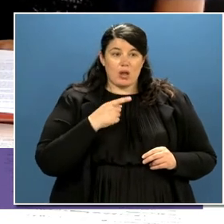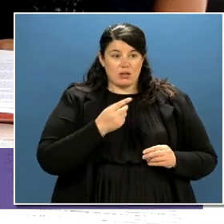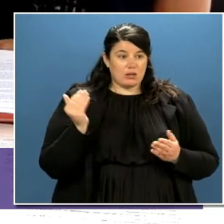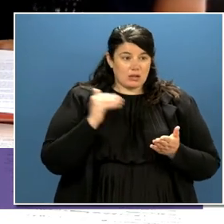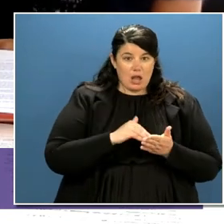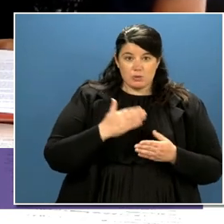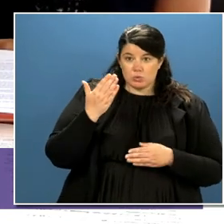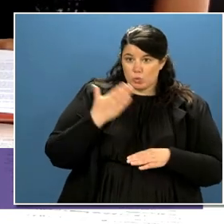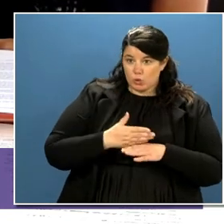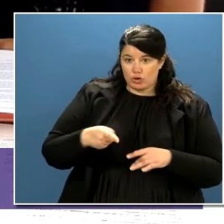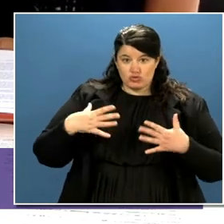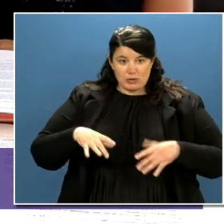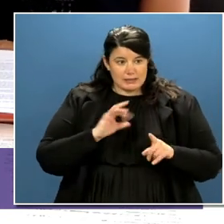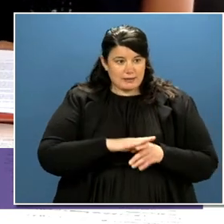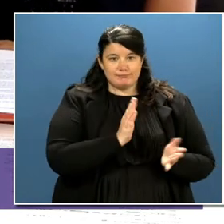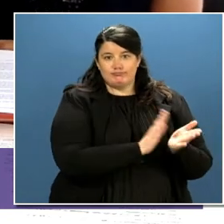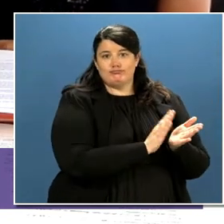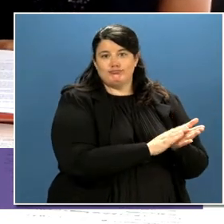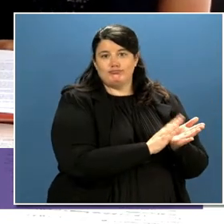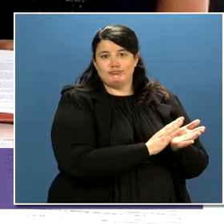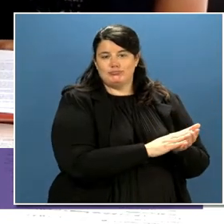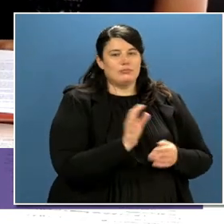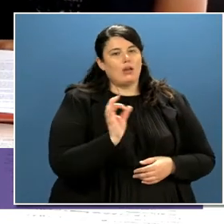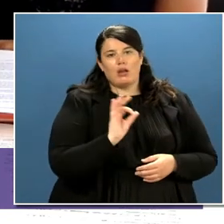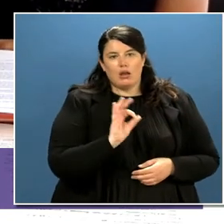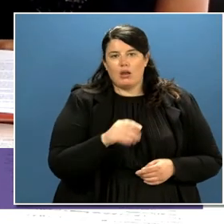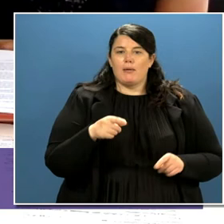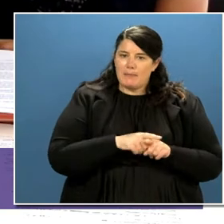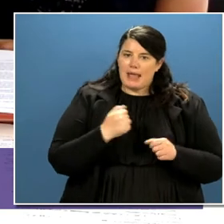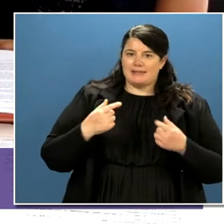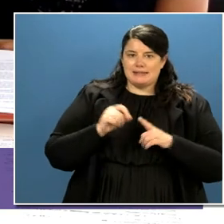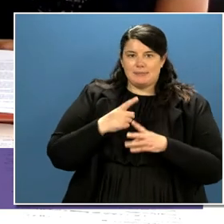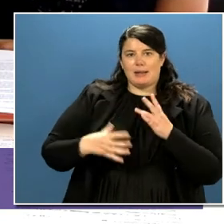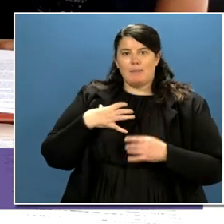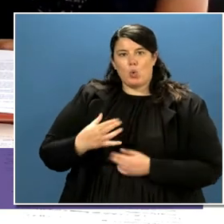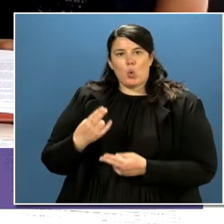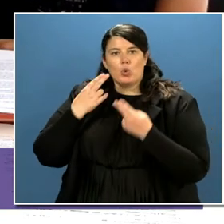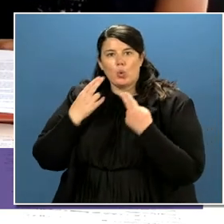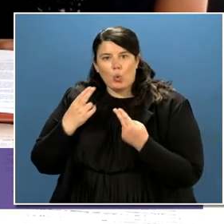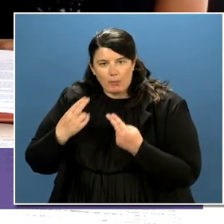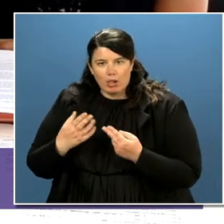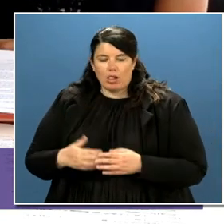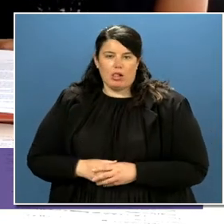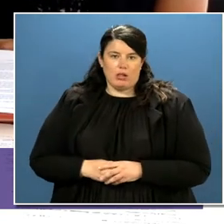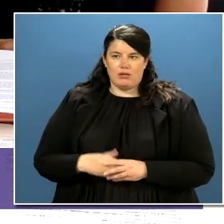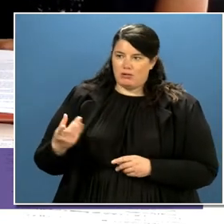And I think if we can normalise just disability and see past that, that one